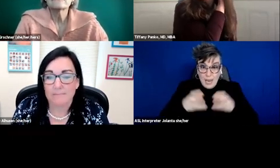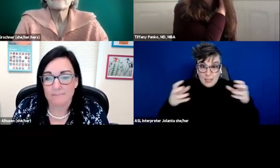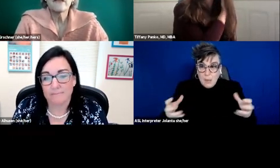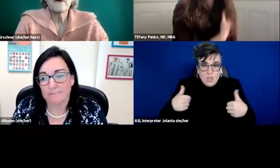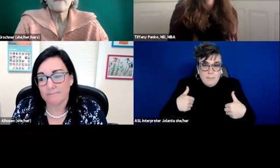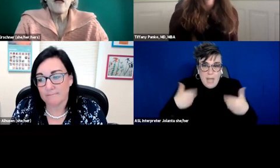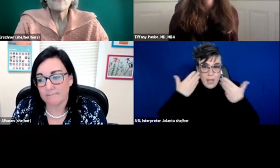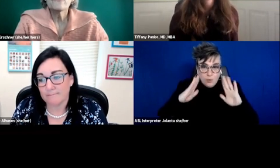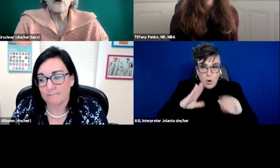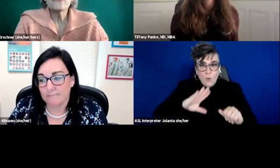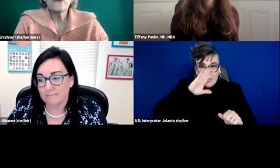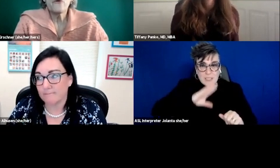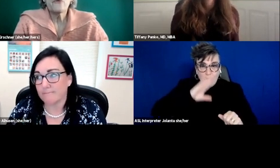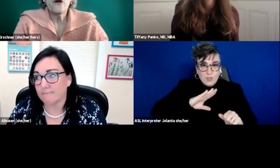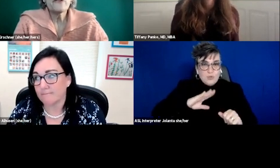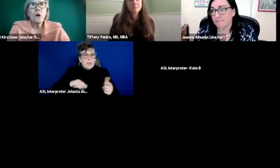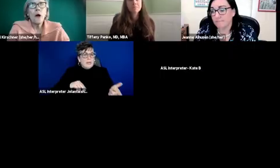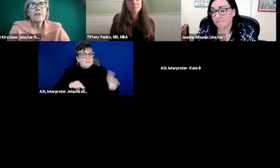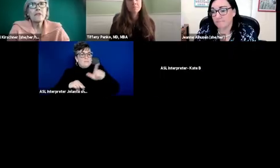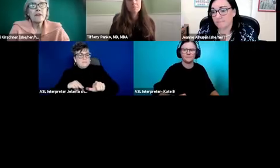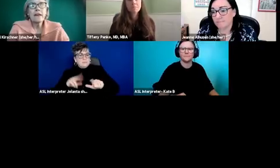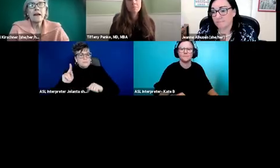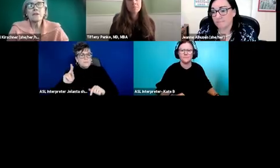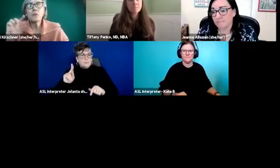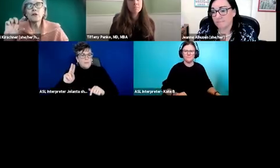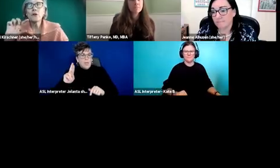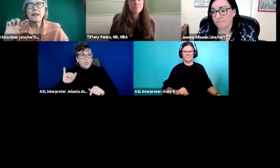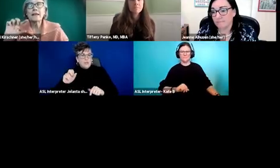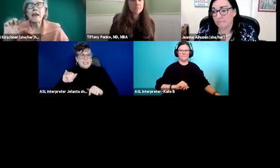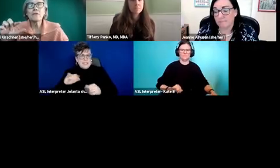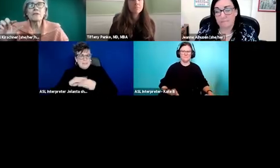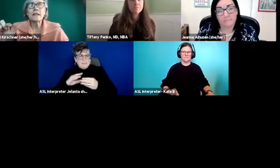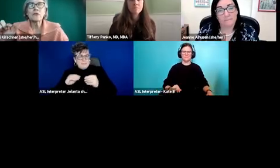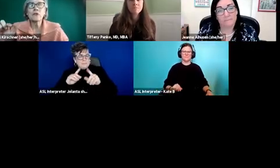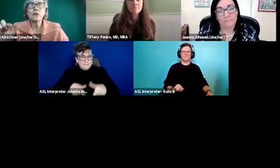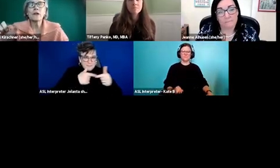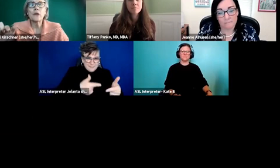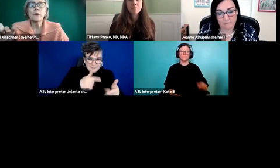[ DR. KRISTI KIRSCHNER:] So, I think again, when you look at currently going